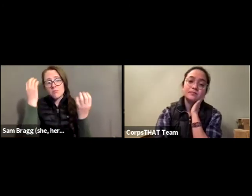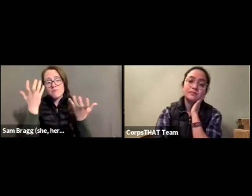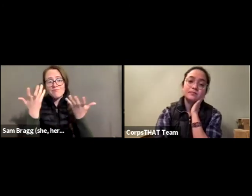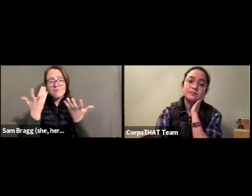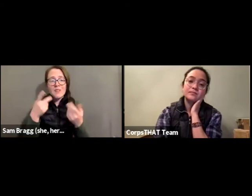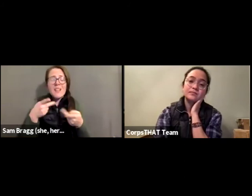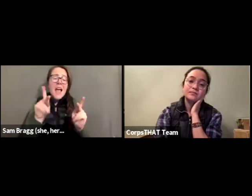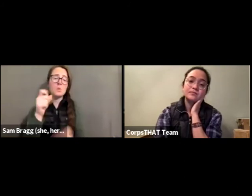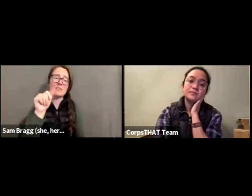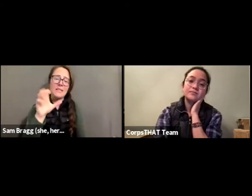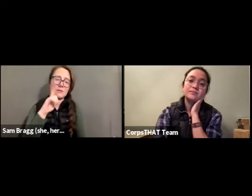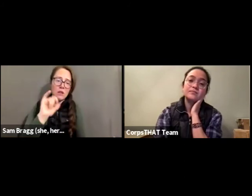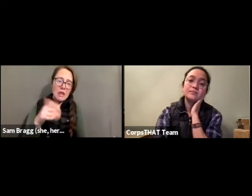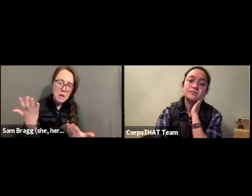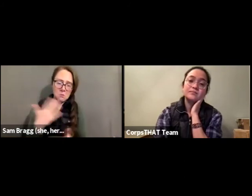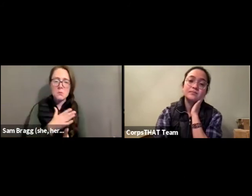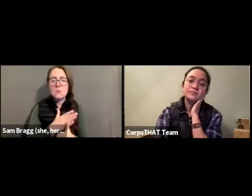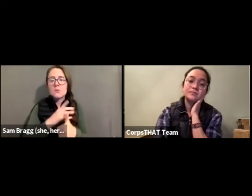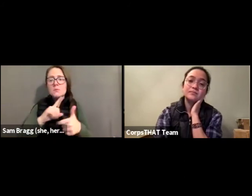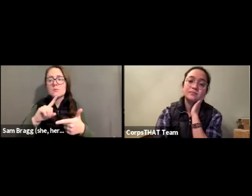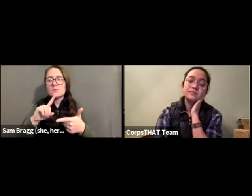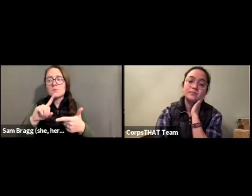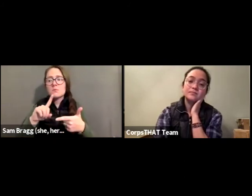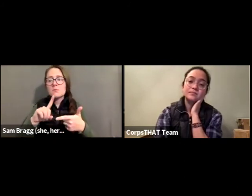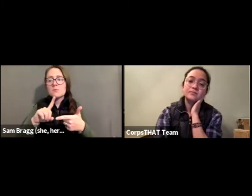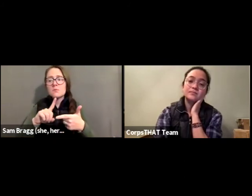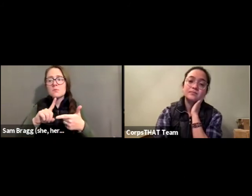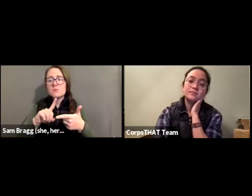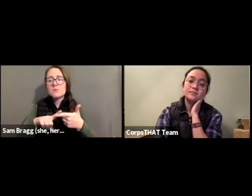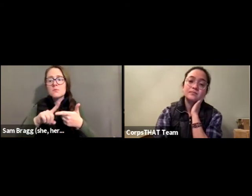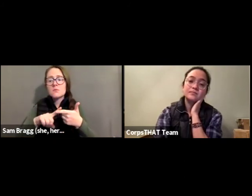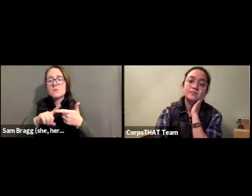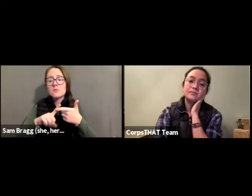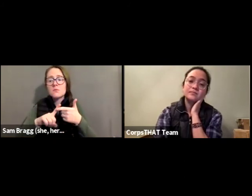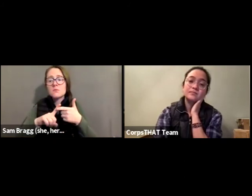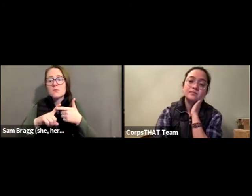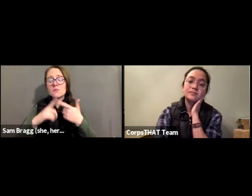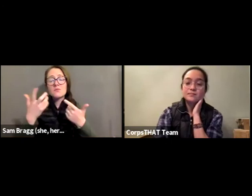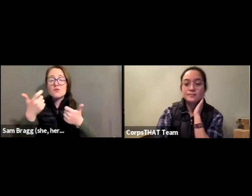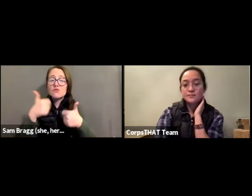need to allow people to have space for them and for the themselves as an individual that's kind